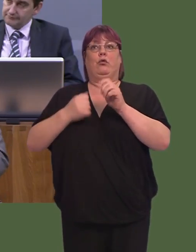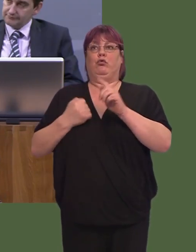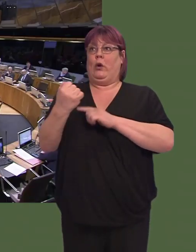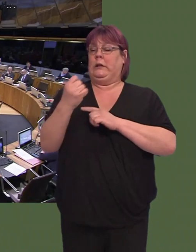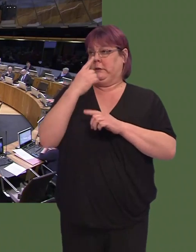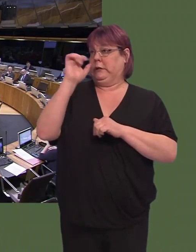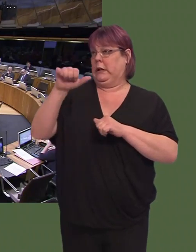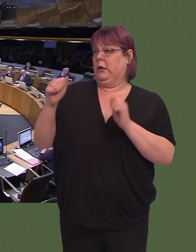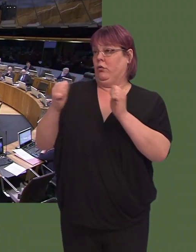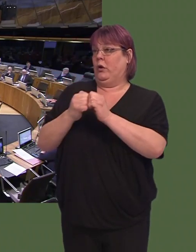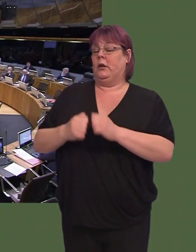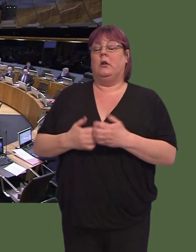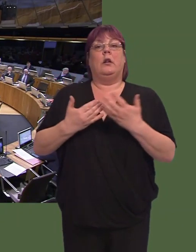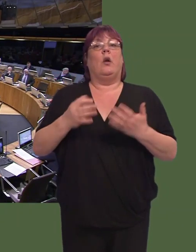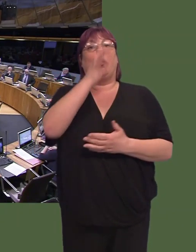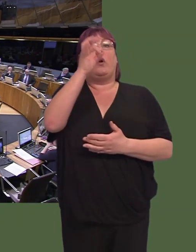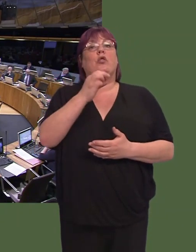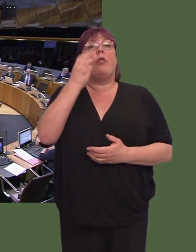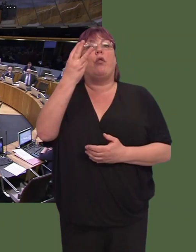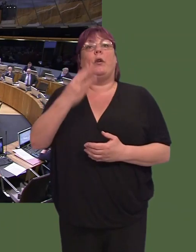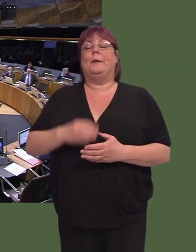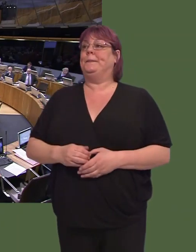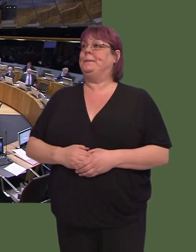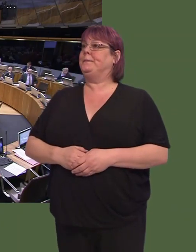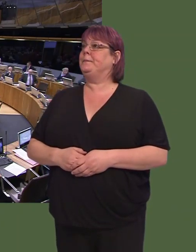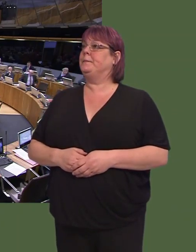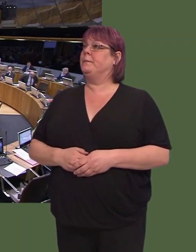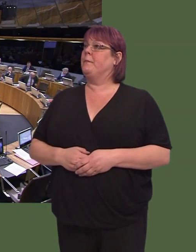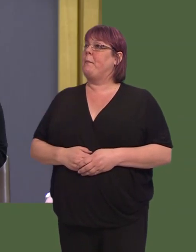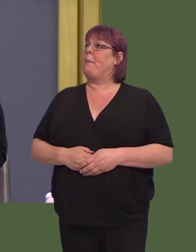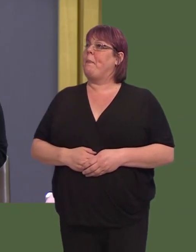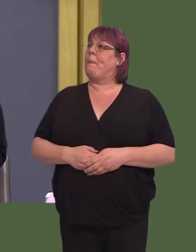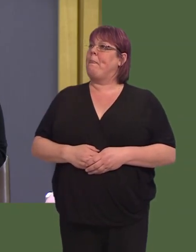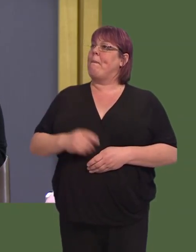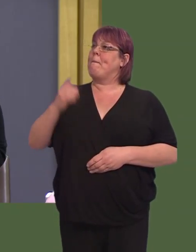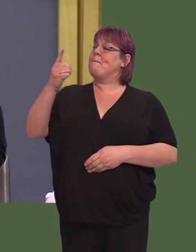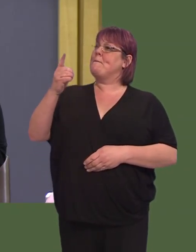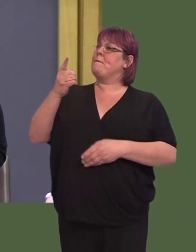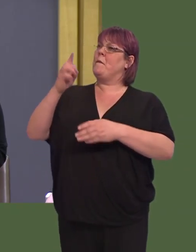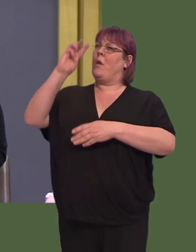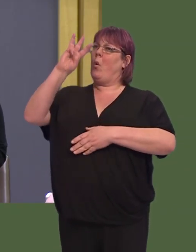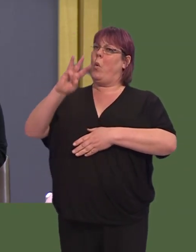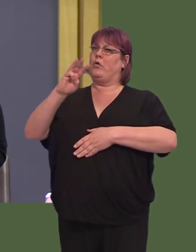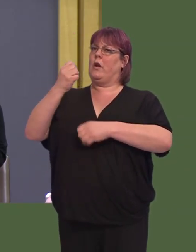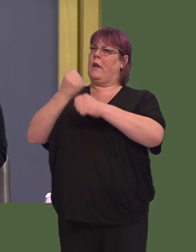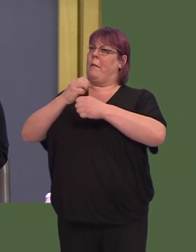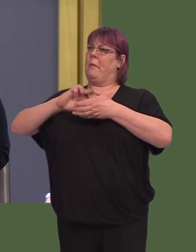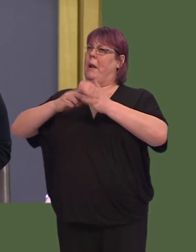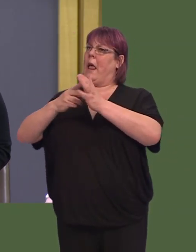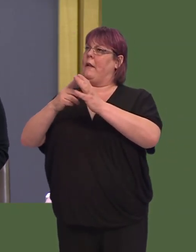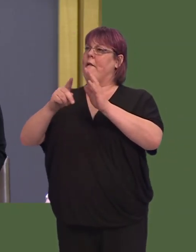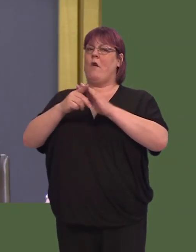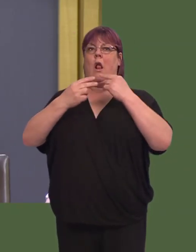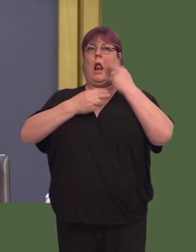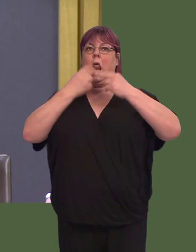A wnaiff y Prif Weinidog amlinellu cynlluniau Llywodraeth Cymru ar gyfer ei chlybiau ysgol bwyd a hwyl yr haf hwn?